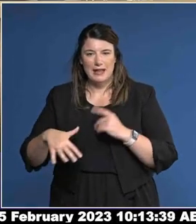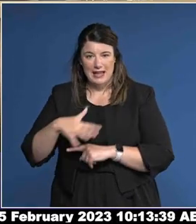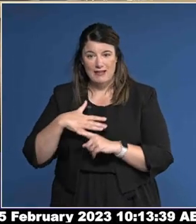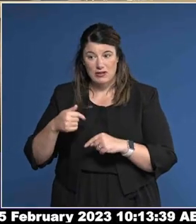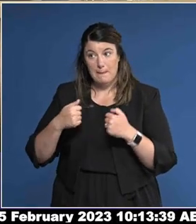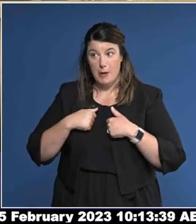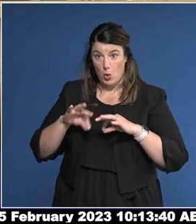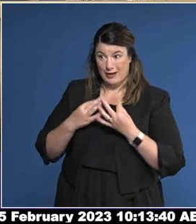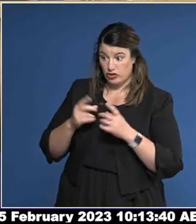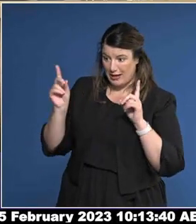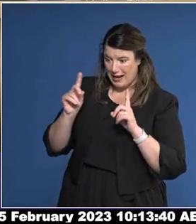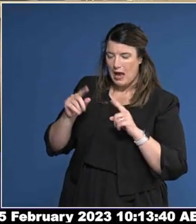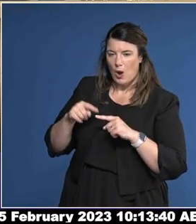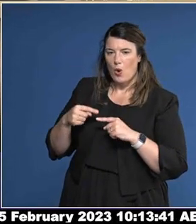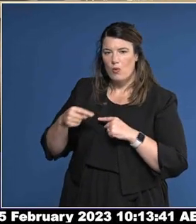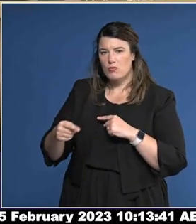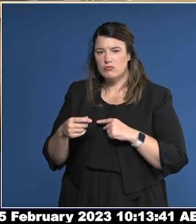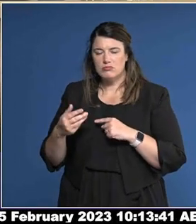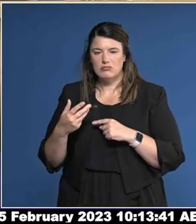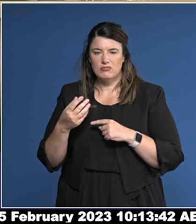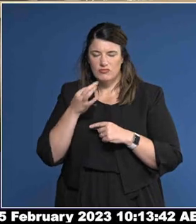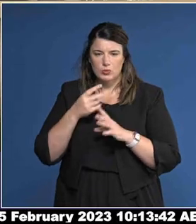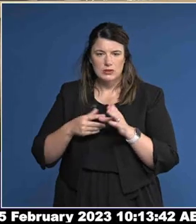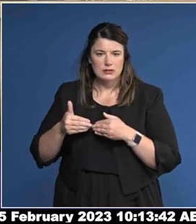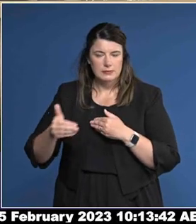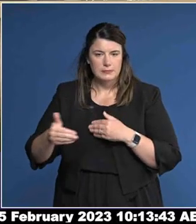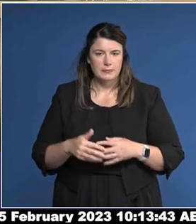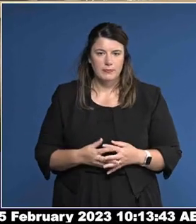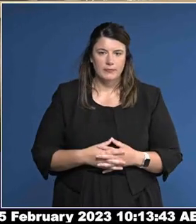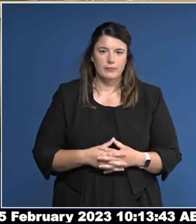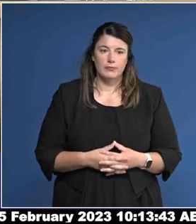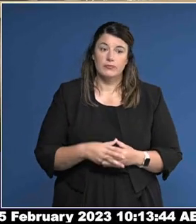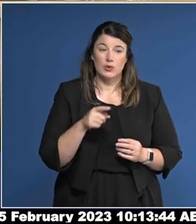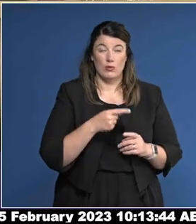Right. And in terms of Araluen, it initially began in the 1960s by a group of